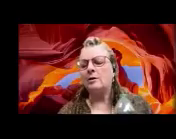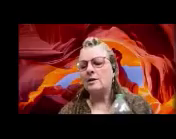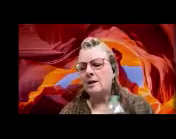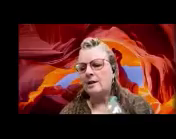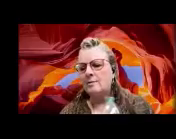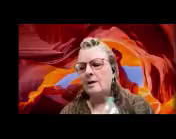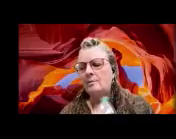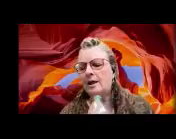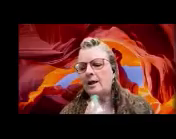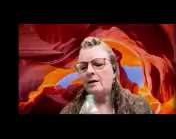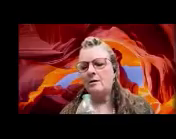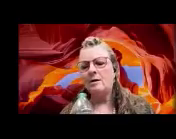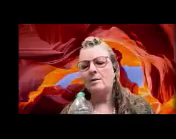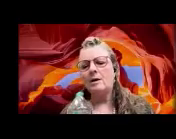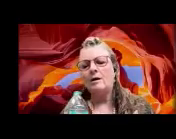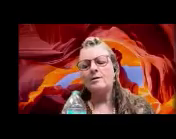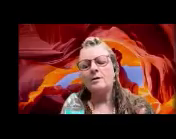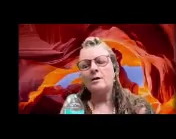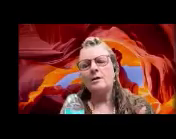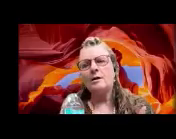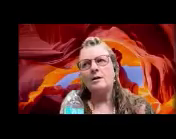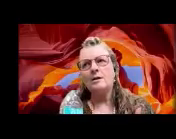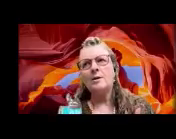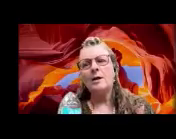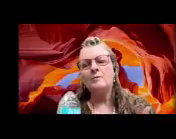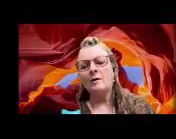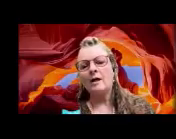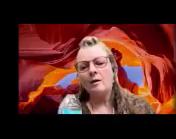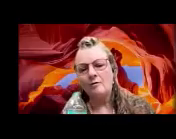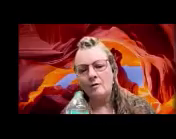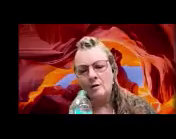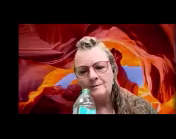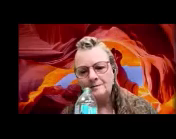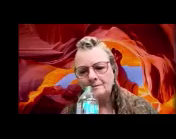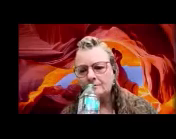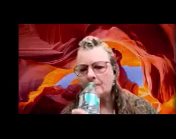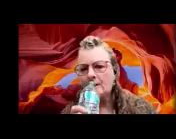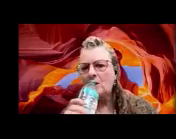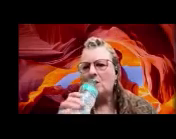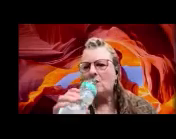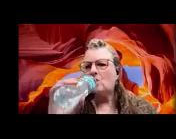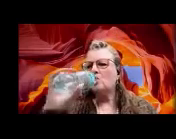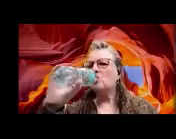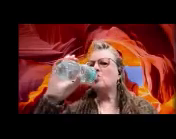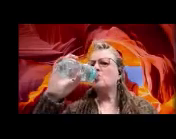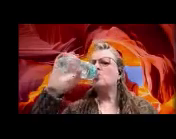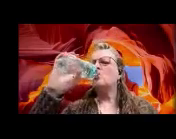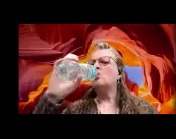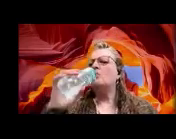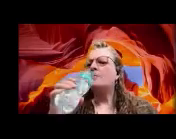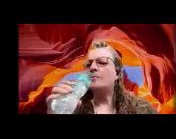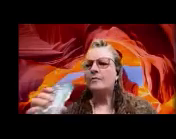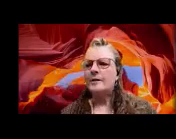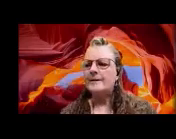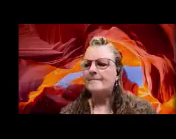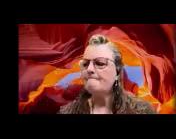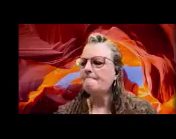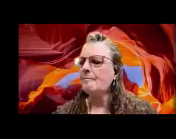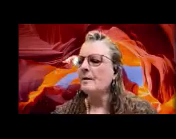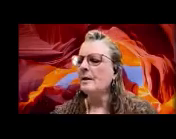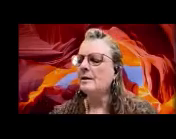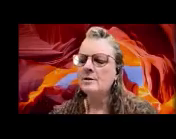criticize about play are also are sometimes very helpful in